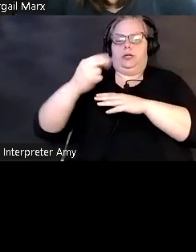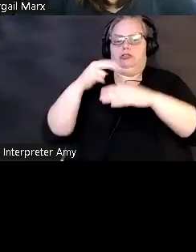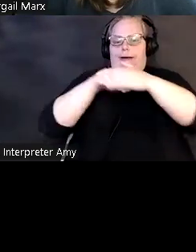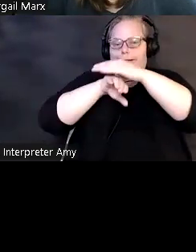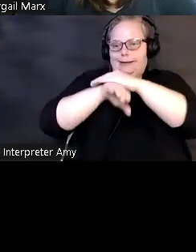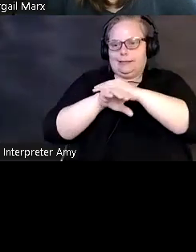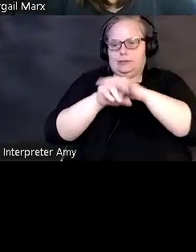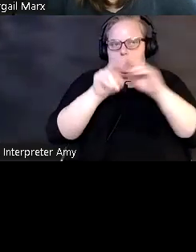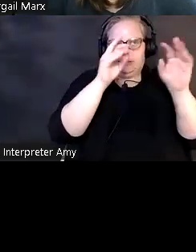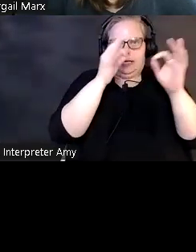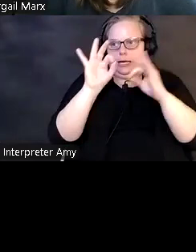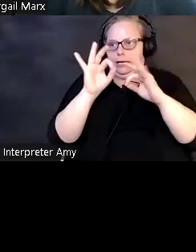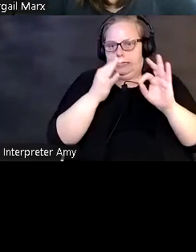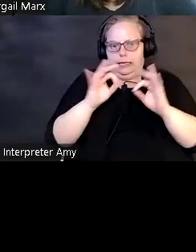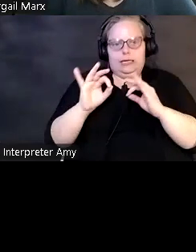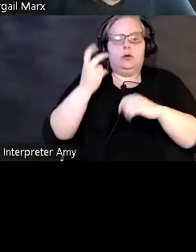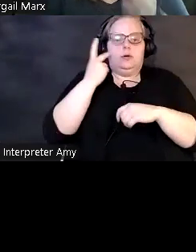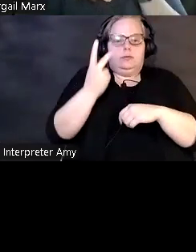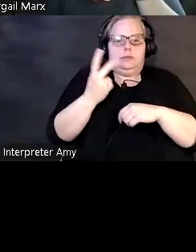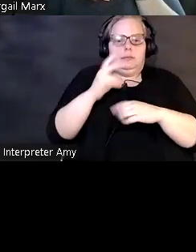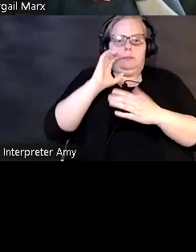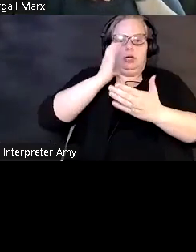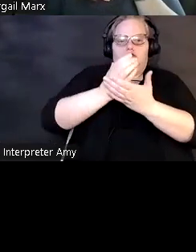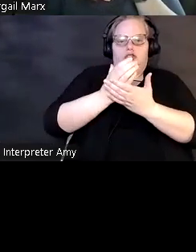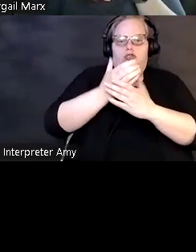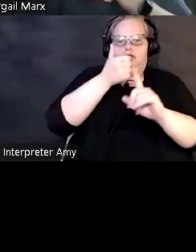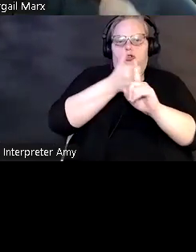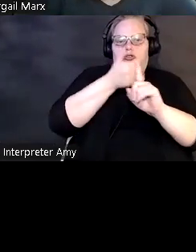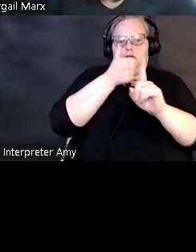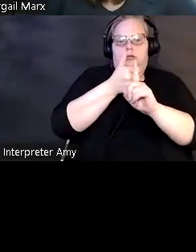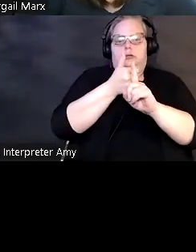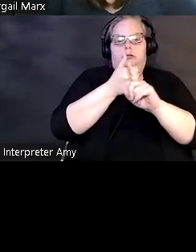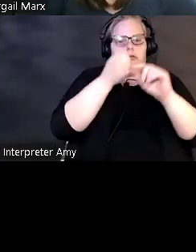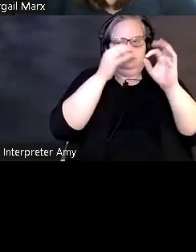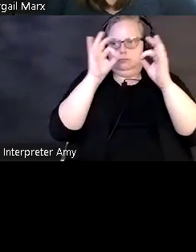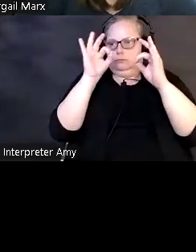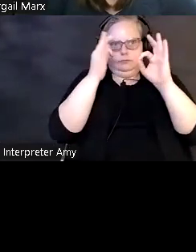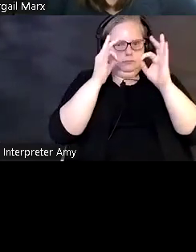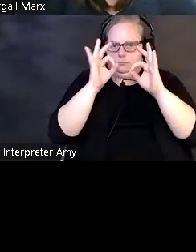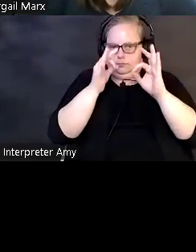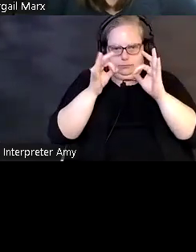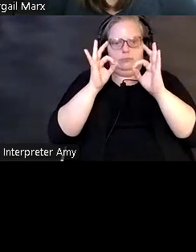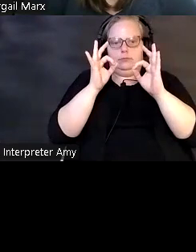of see there's a picture up here of somebody who's doing some scanning with a head switch.